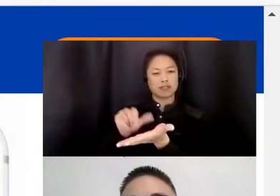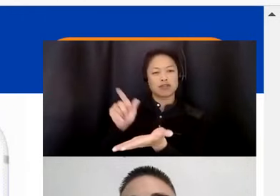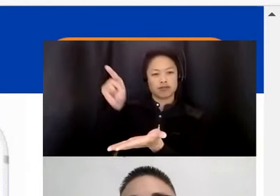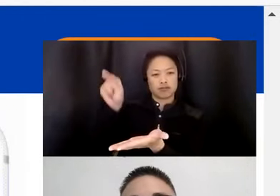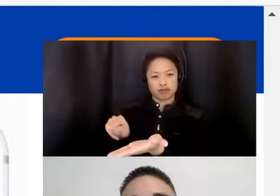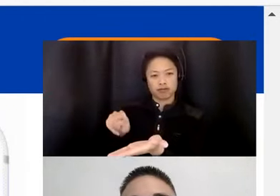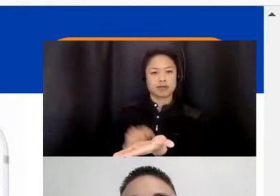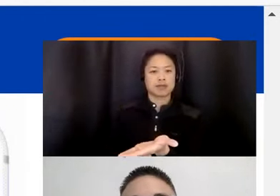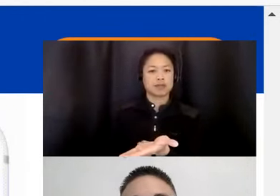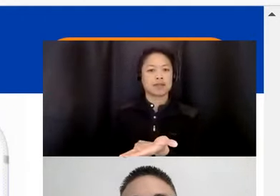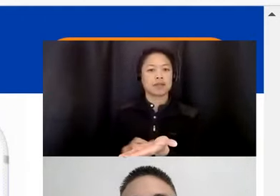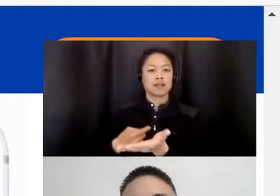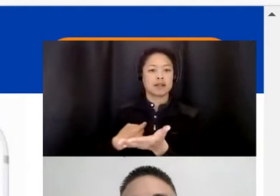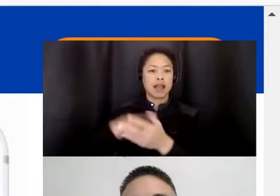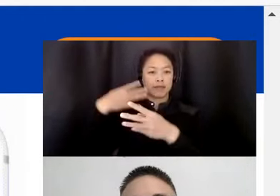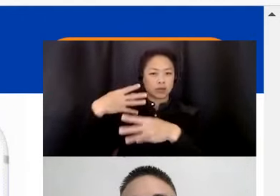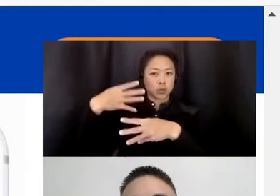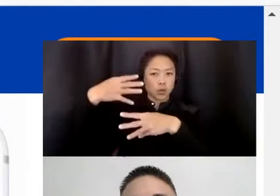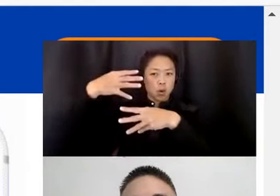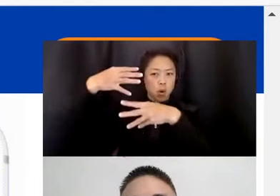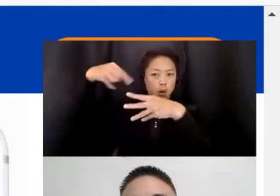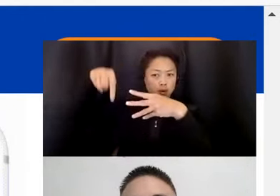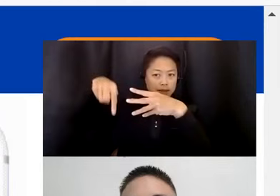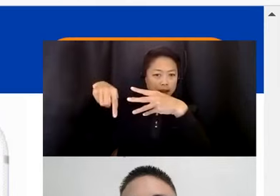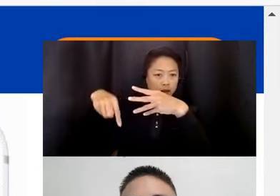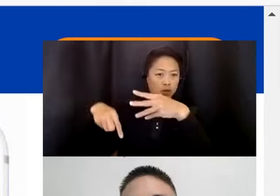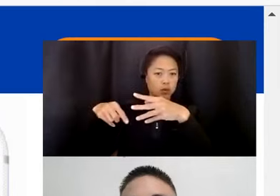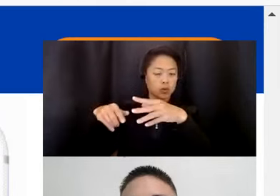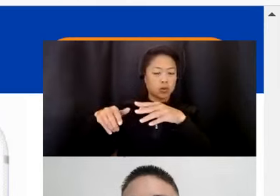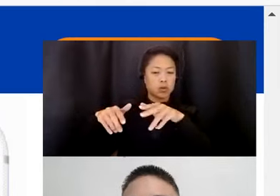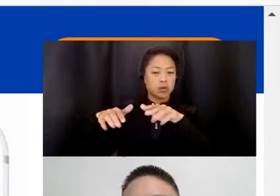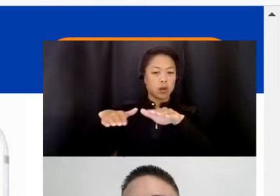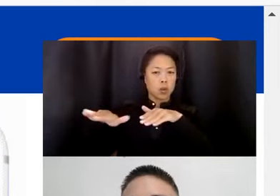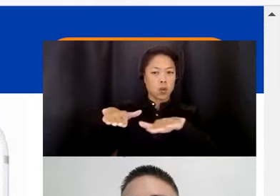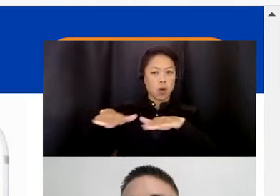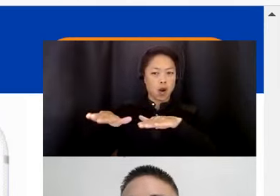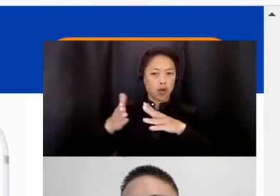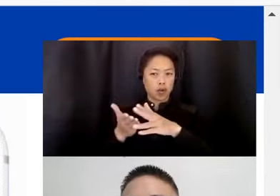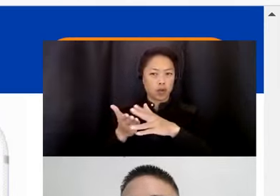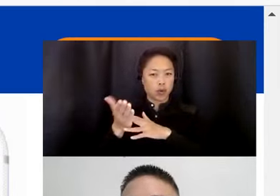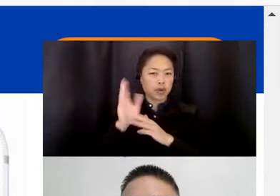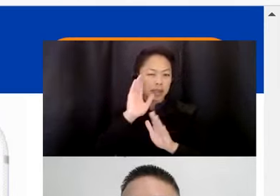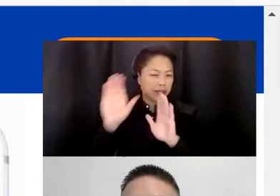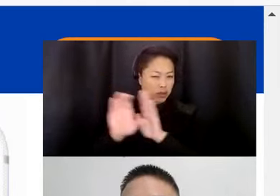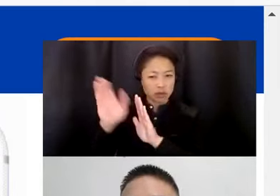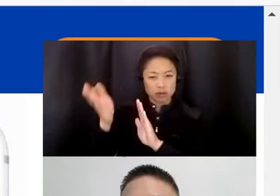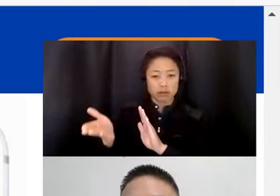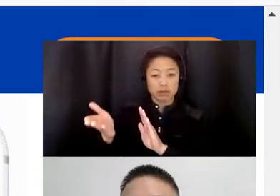San Diego county. If you want to connect with us afterwards, we have little hand sanitizer bottles